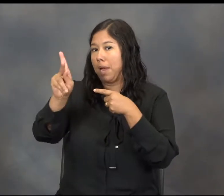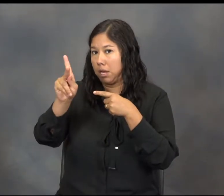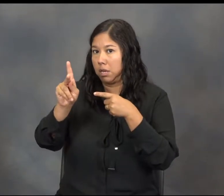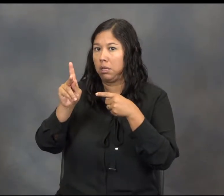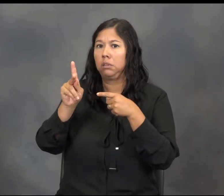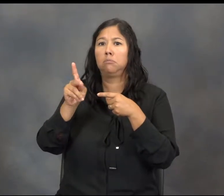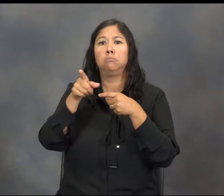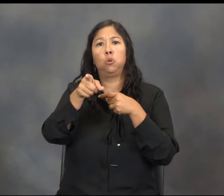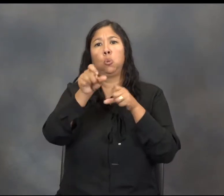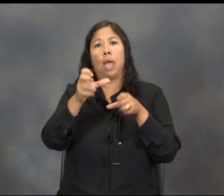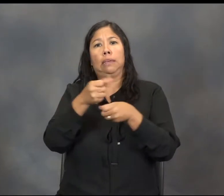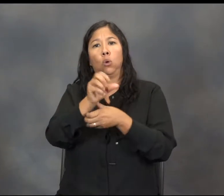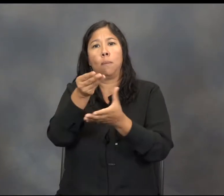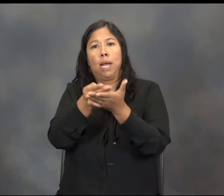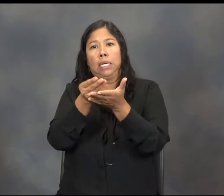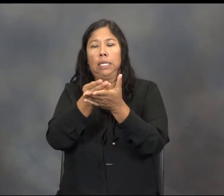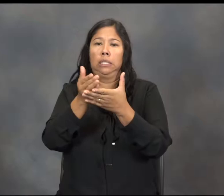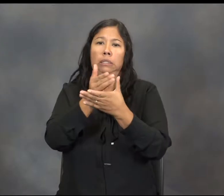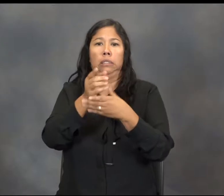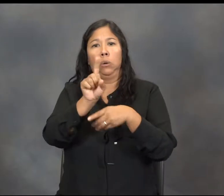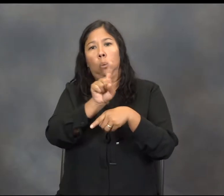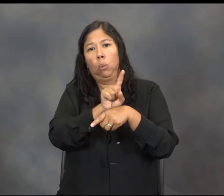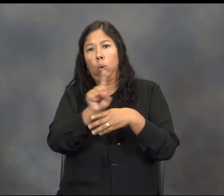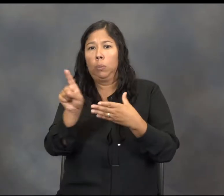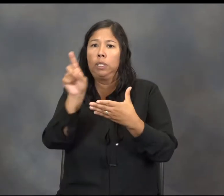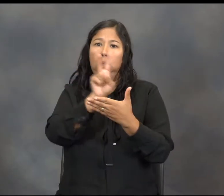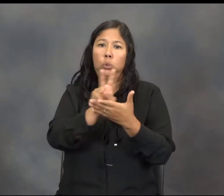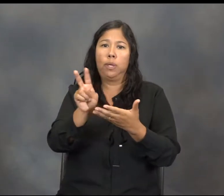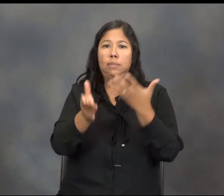You know between one week, maybe two weeks.